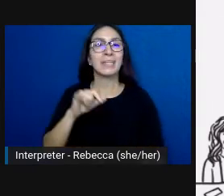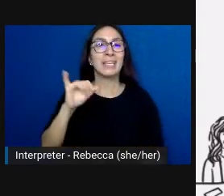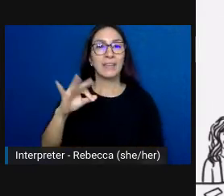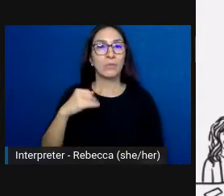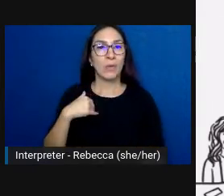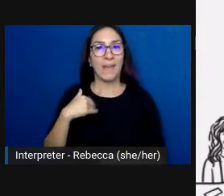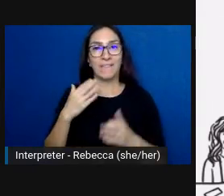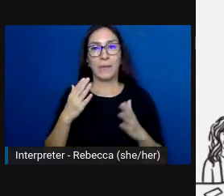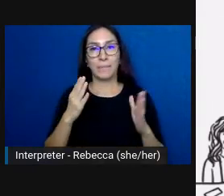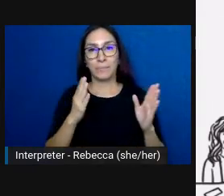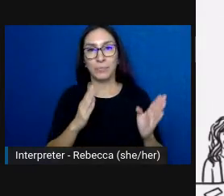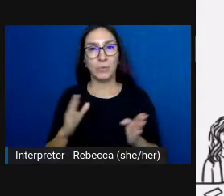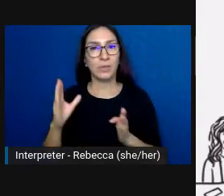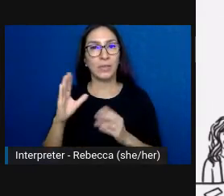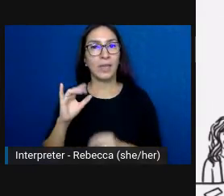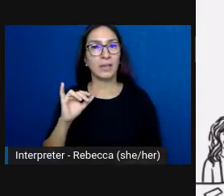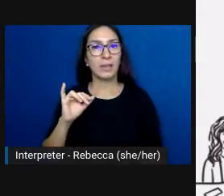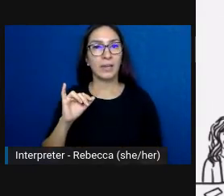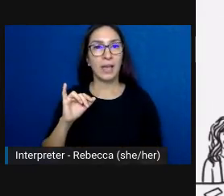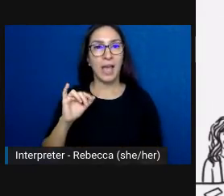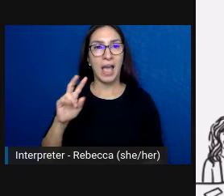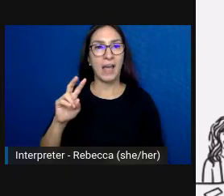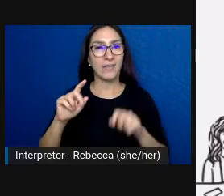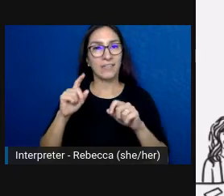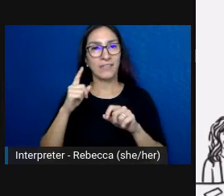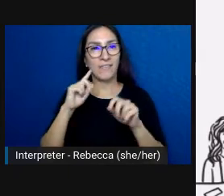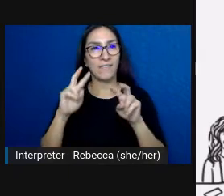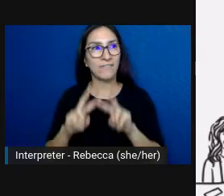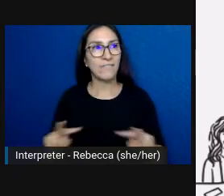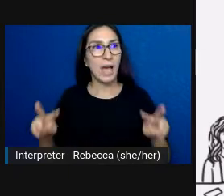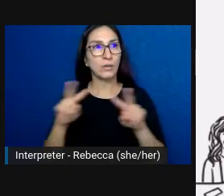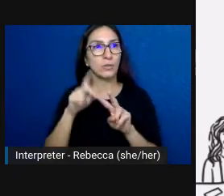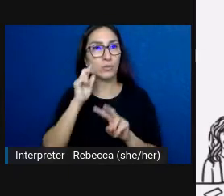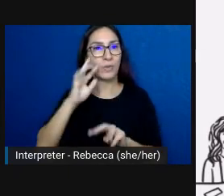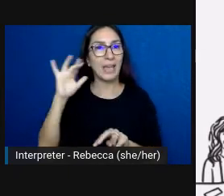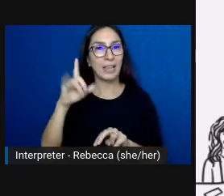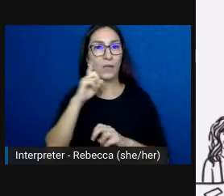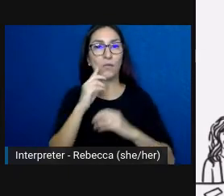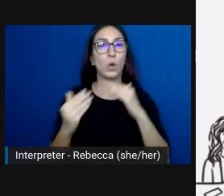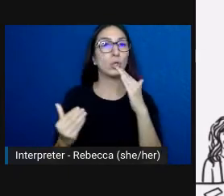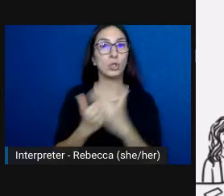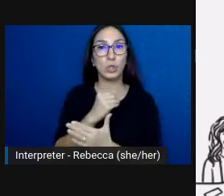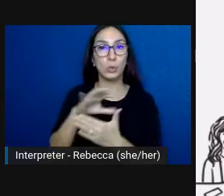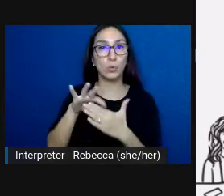or ID you can do it only for new content not for previously published.